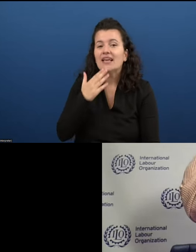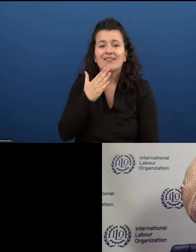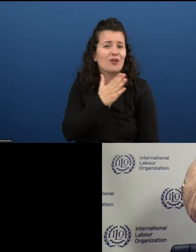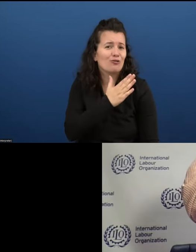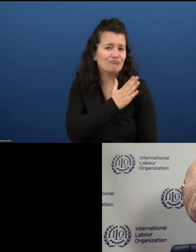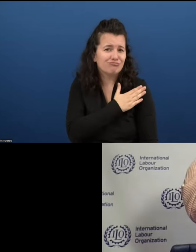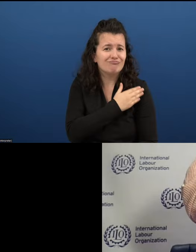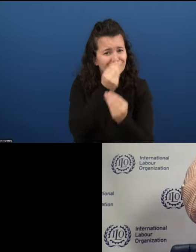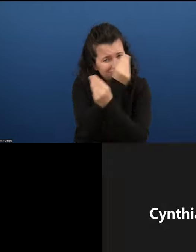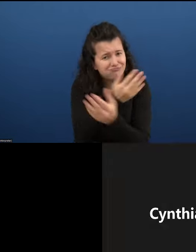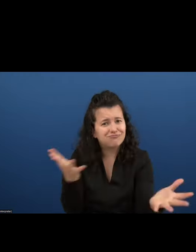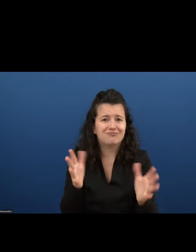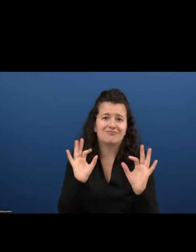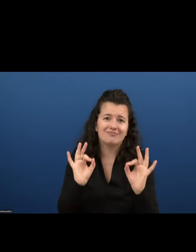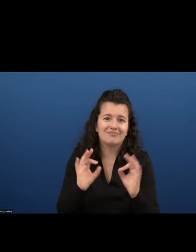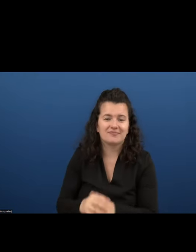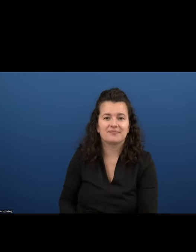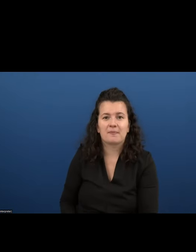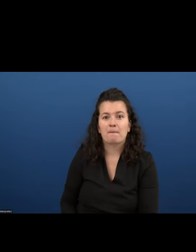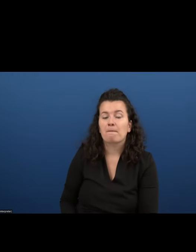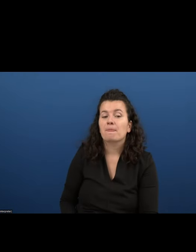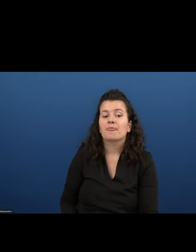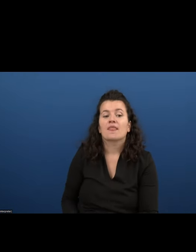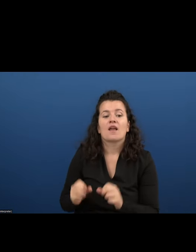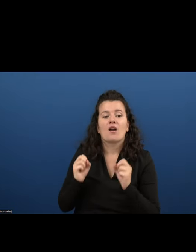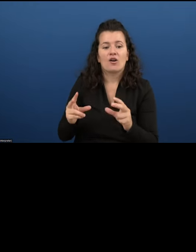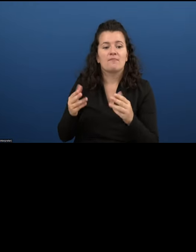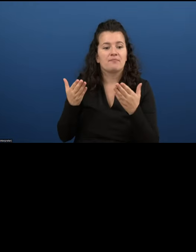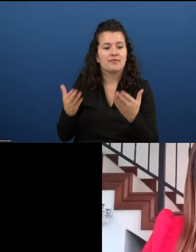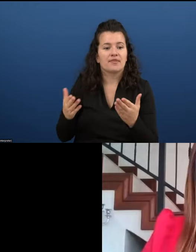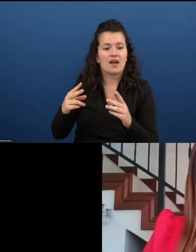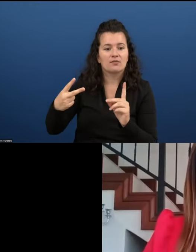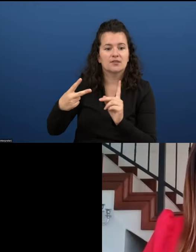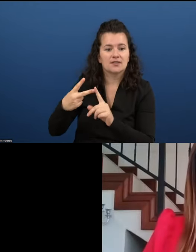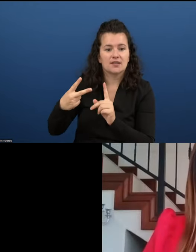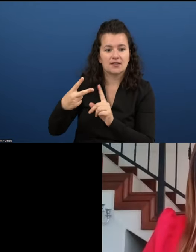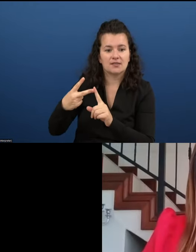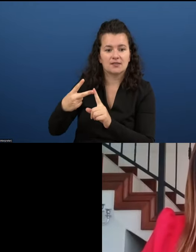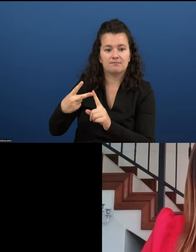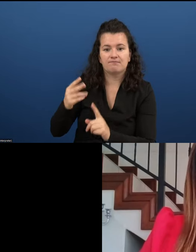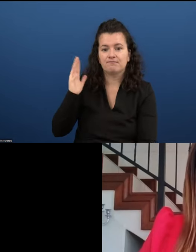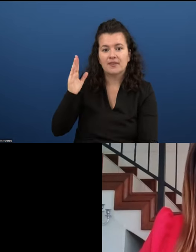09:43:35 With this we move to the chair, the current chair of the global business and disability